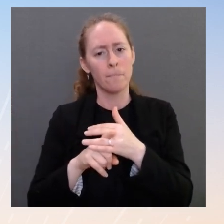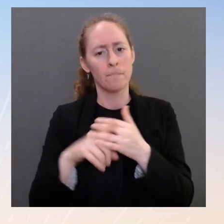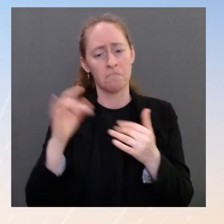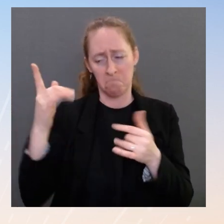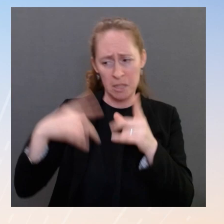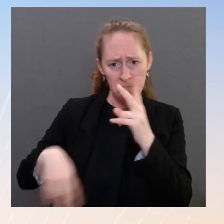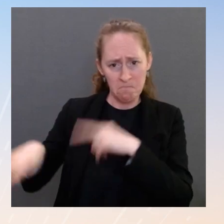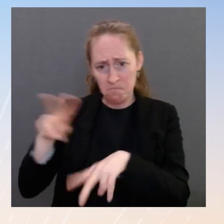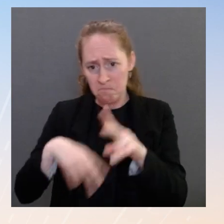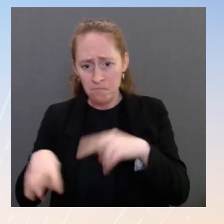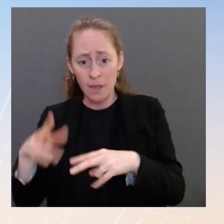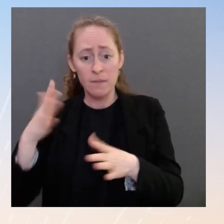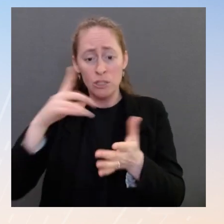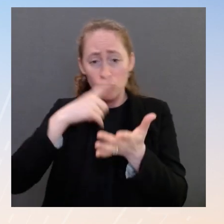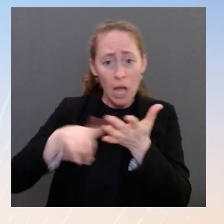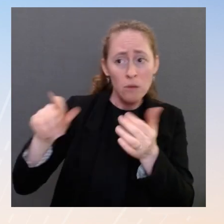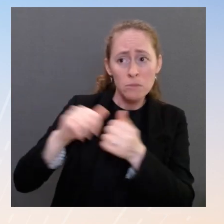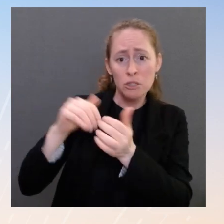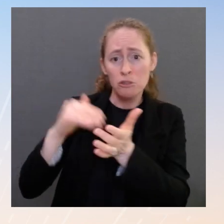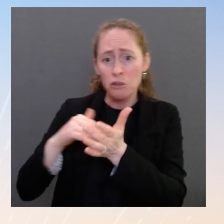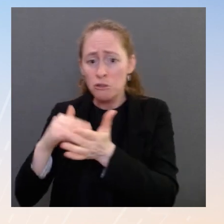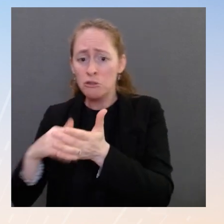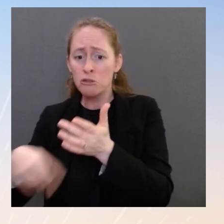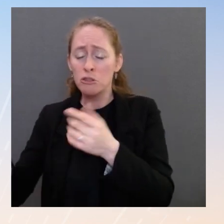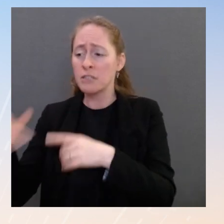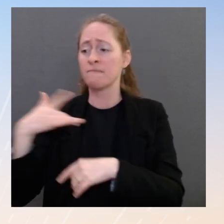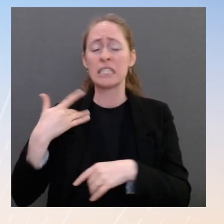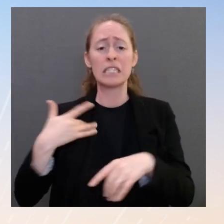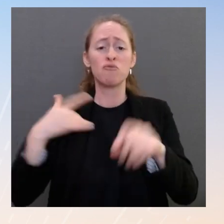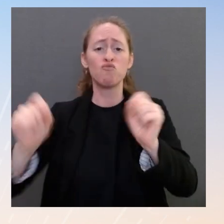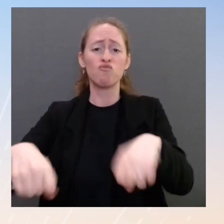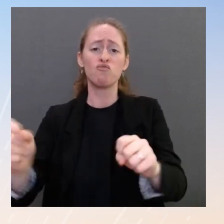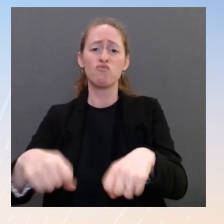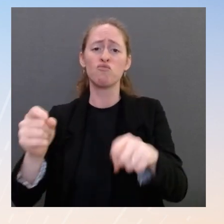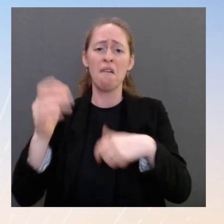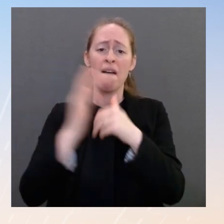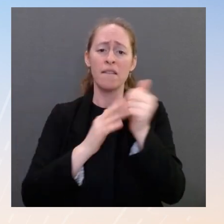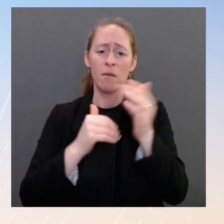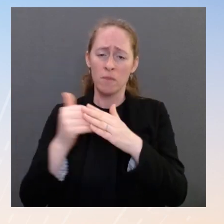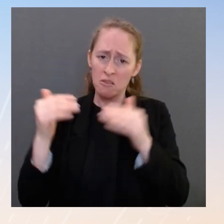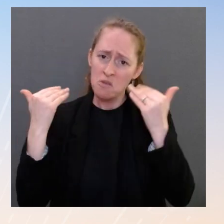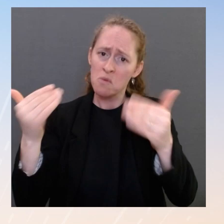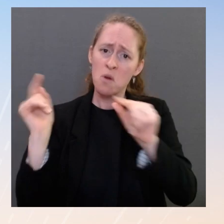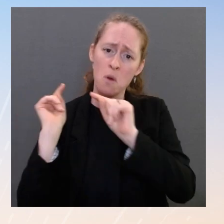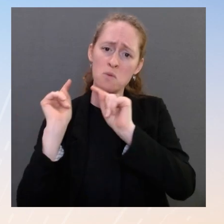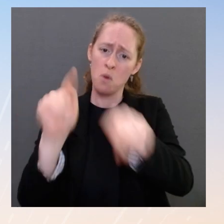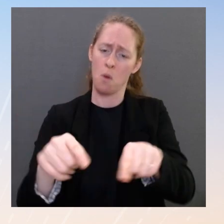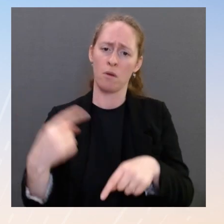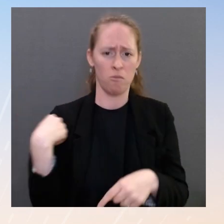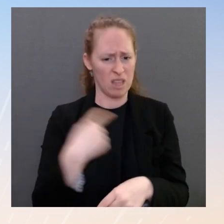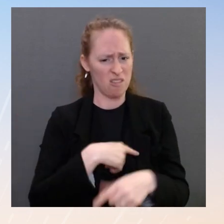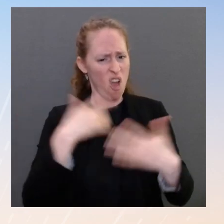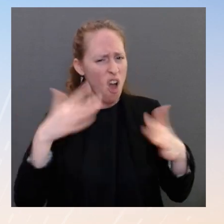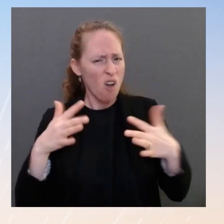I would note that we also take additional precautions and steps. I would expect that he may wear a mask when he's not speaking.